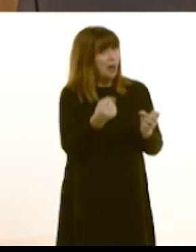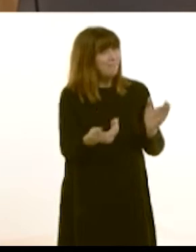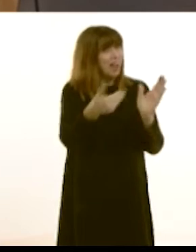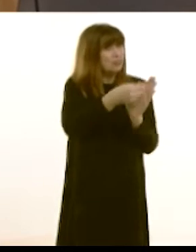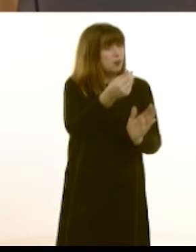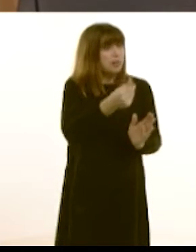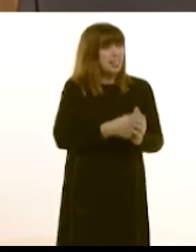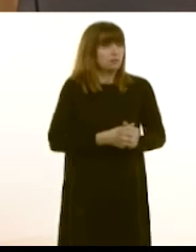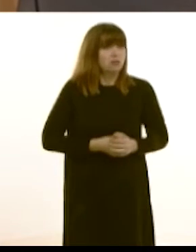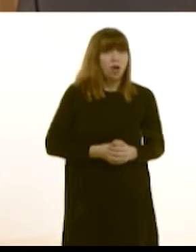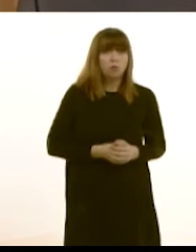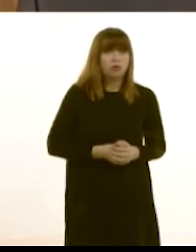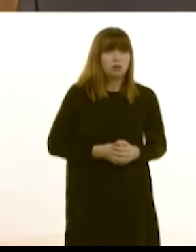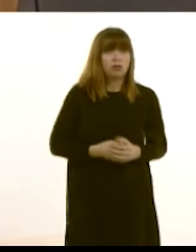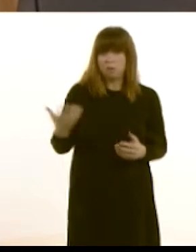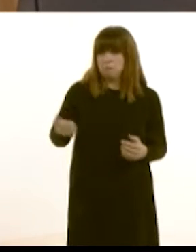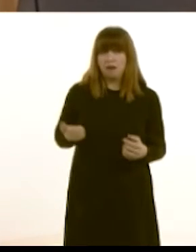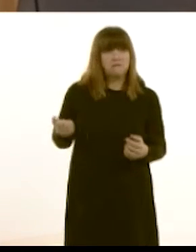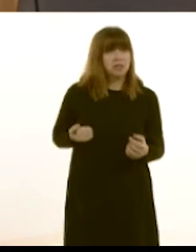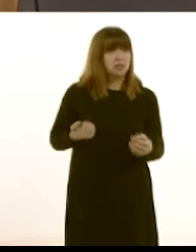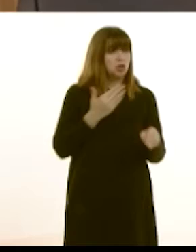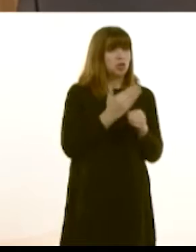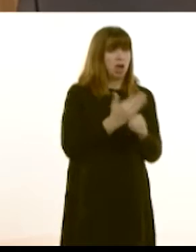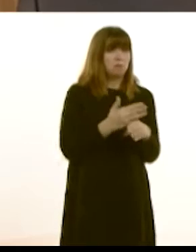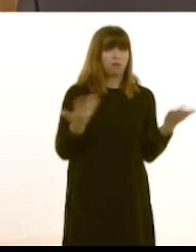That is something that no Government since 1945 has ever said to its people, and itís